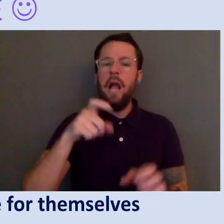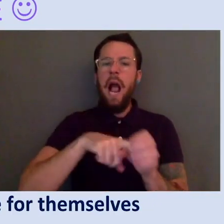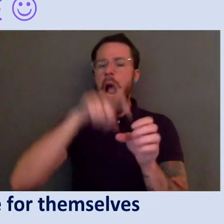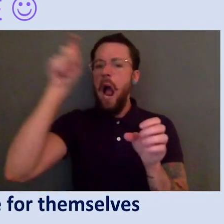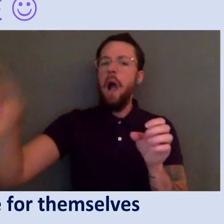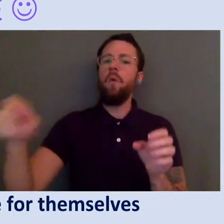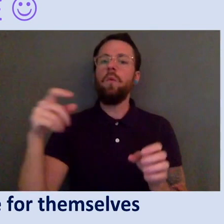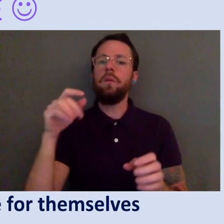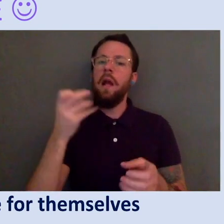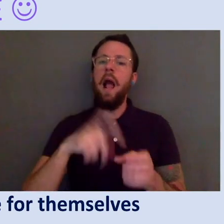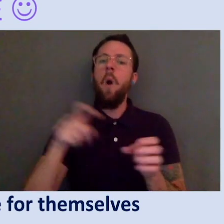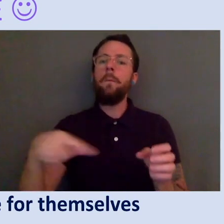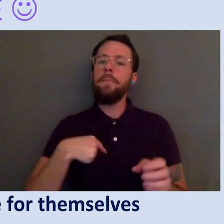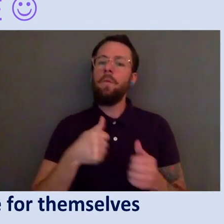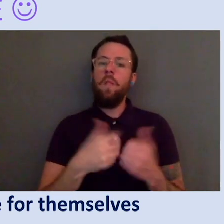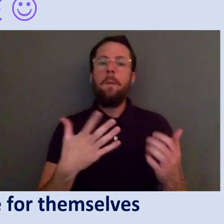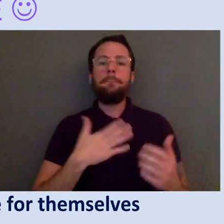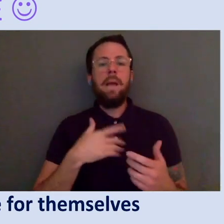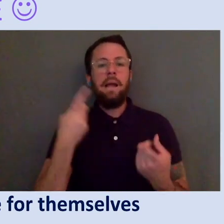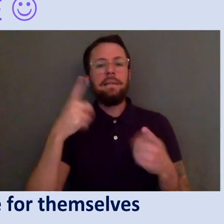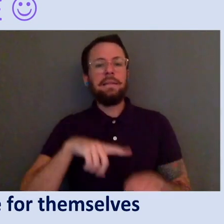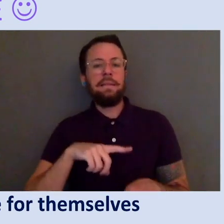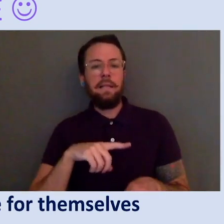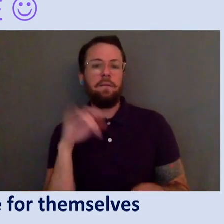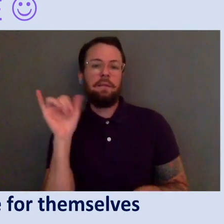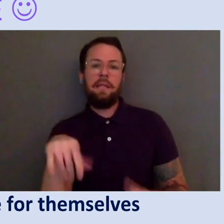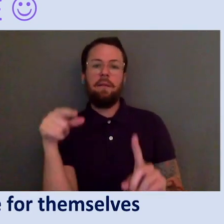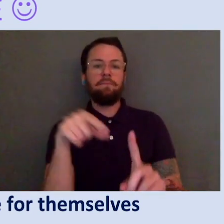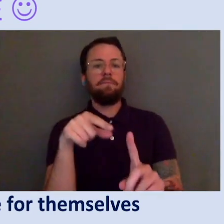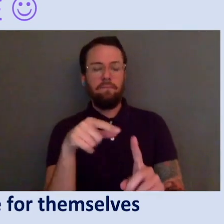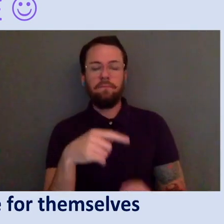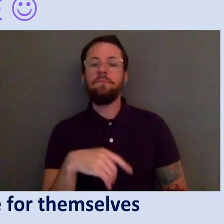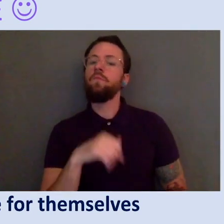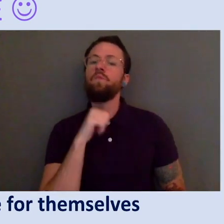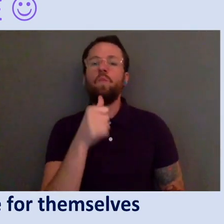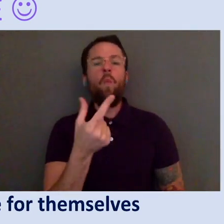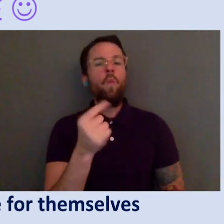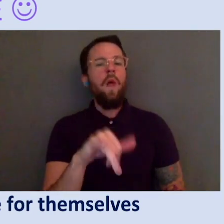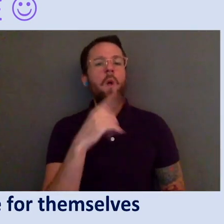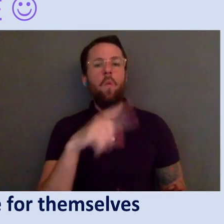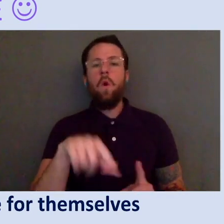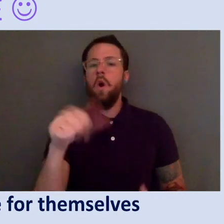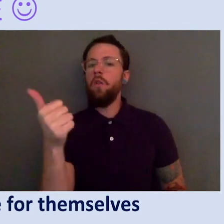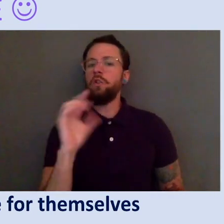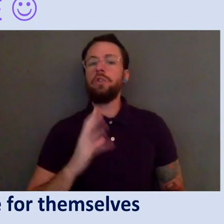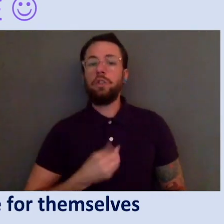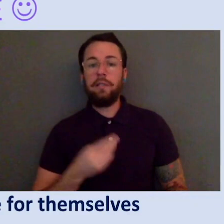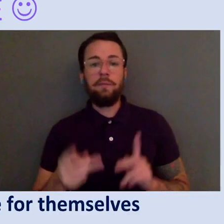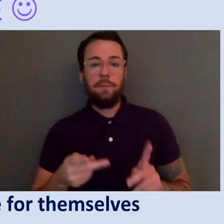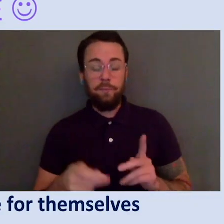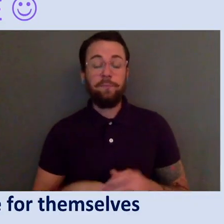So if you were to say, oh, you know, Blake is a trans person and they're out and start talking about that.